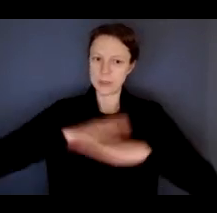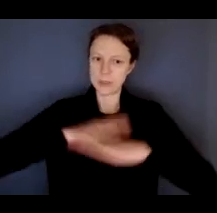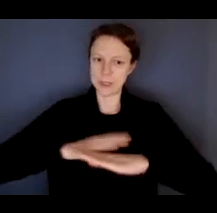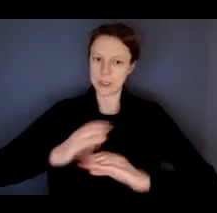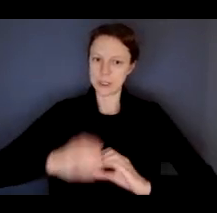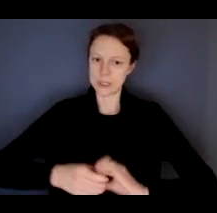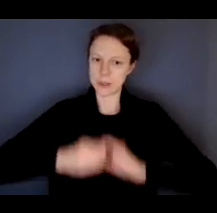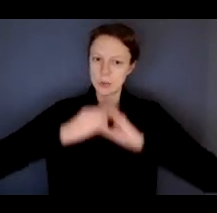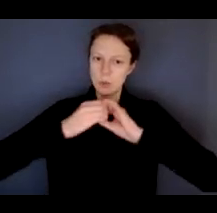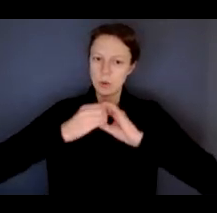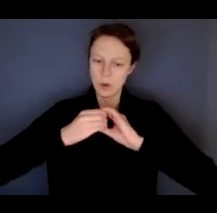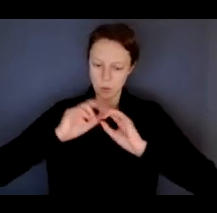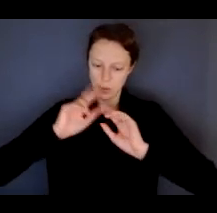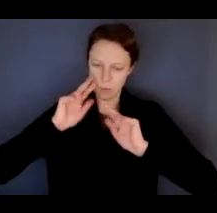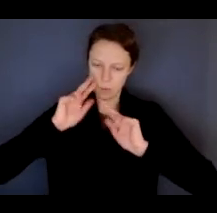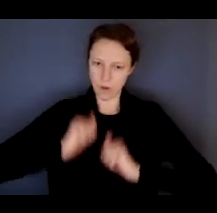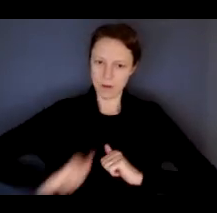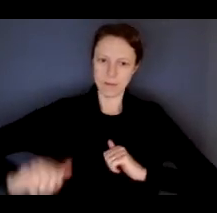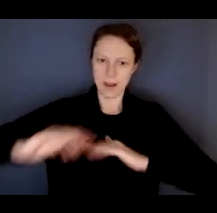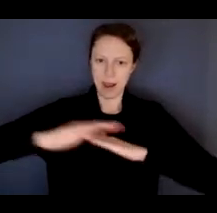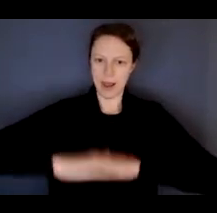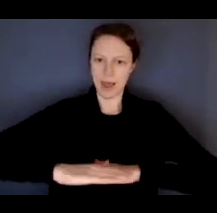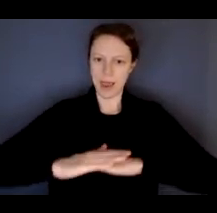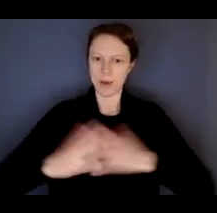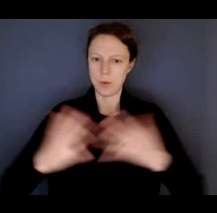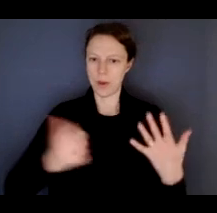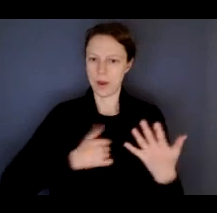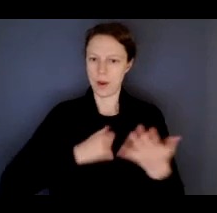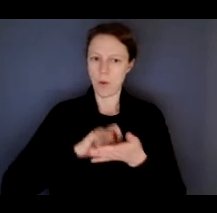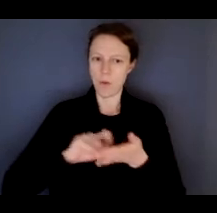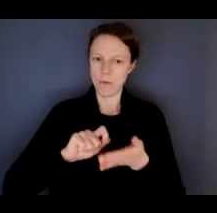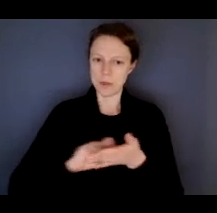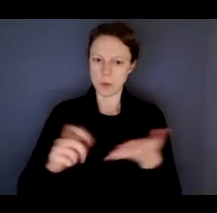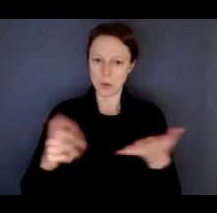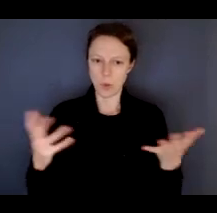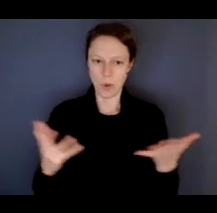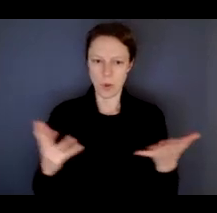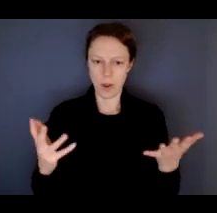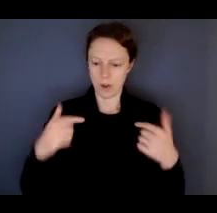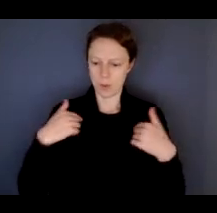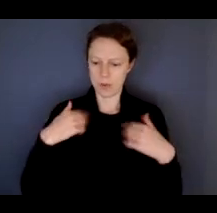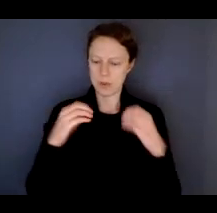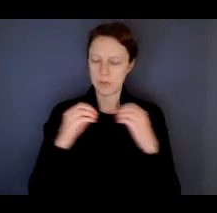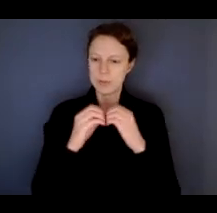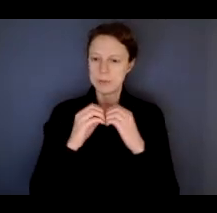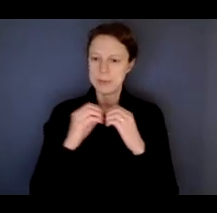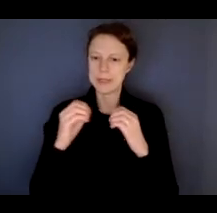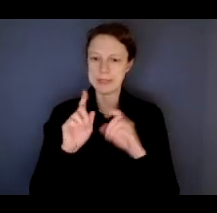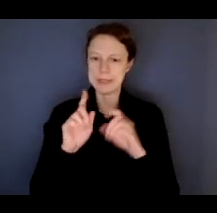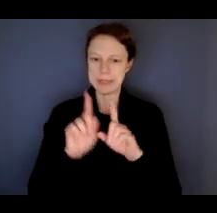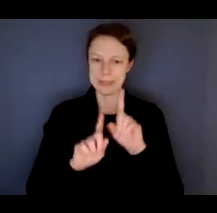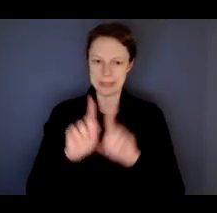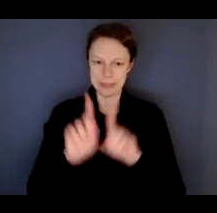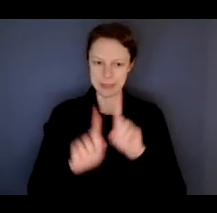stands, the panel and I are in Herschel Street in Brisbane's CBD today. And just acknowledging